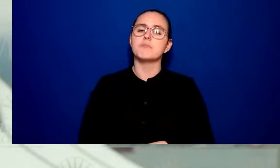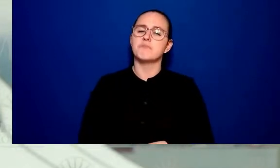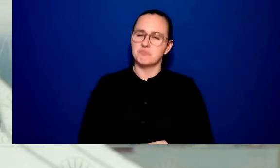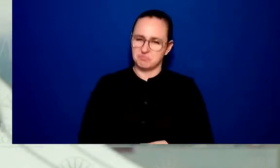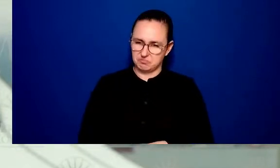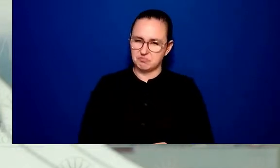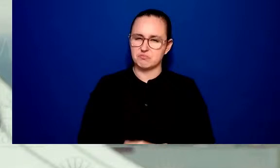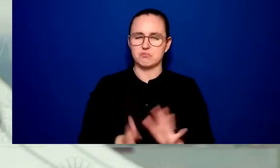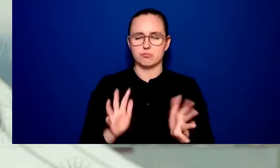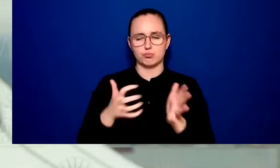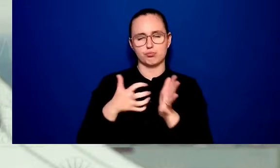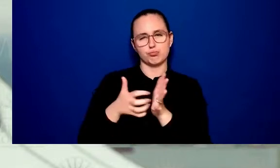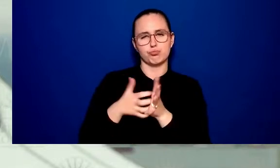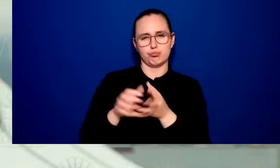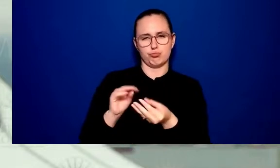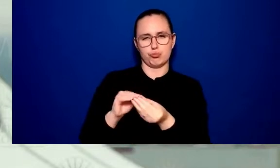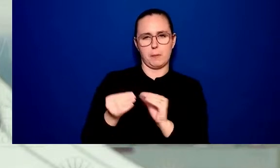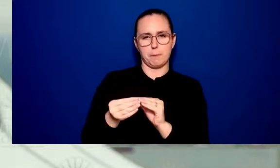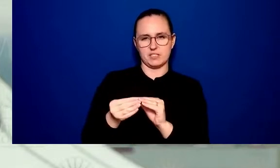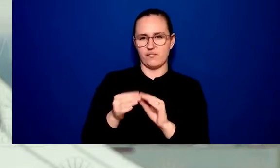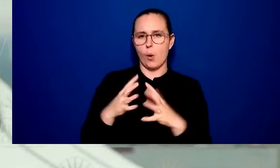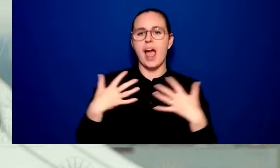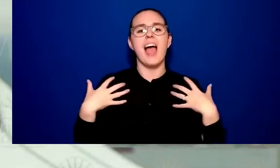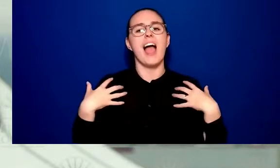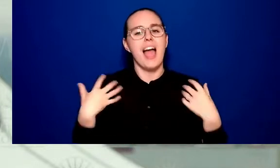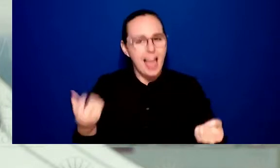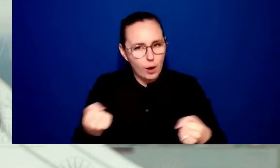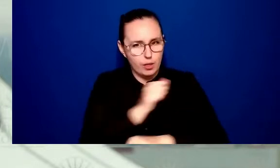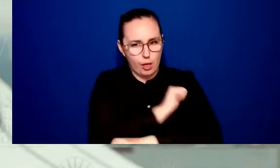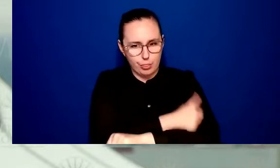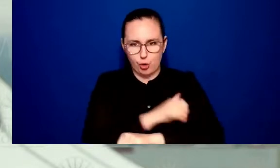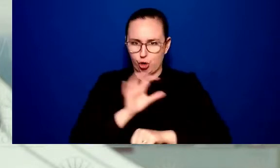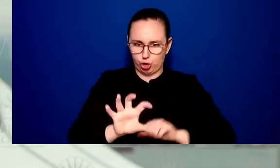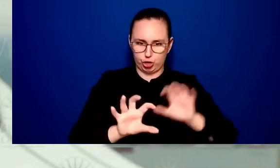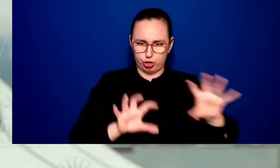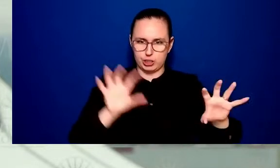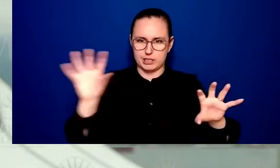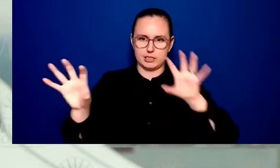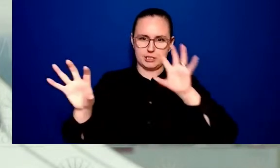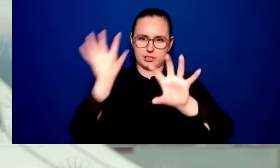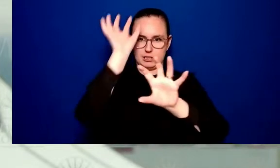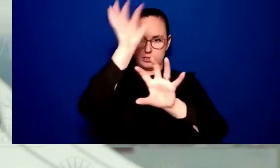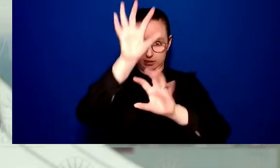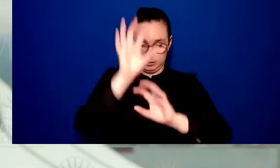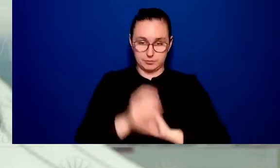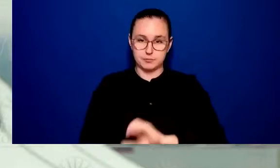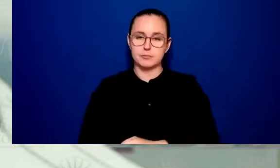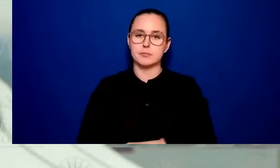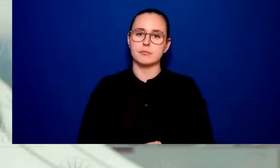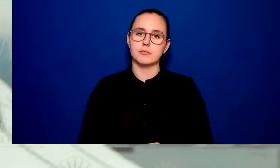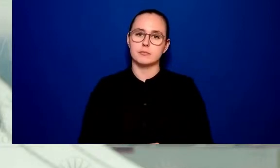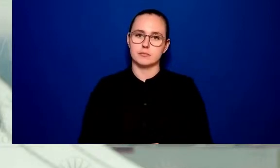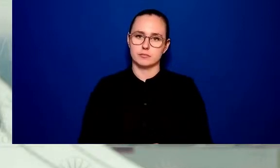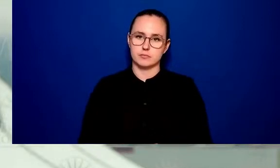province by health authorities think it's hard to say a very small number of care homes. I think the number Um, if you look at all care homes with